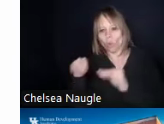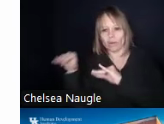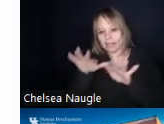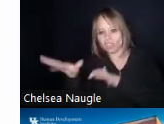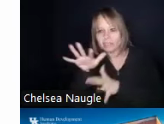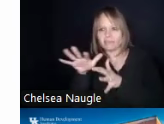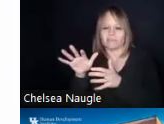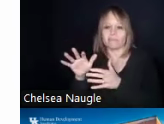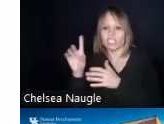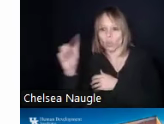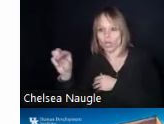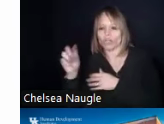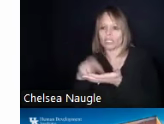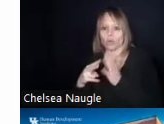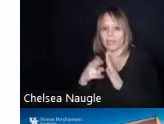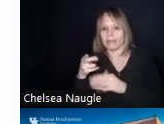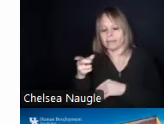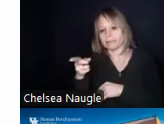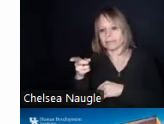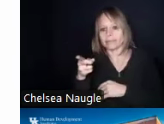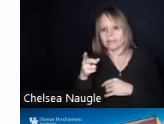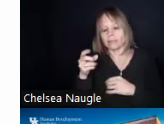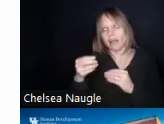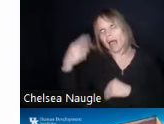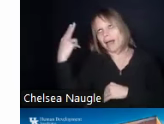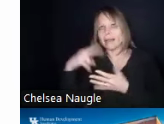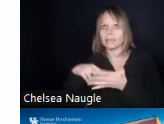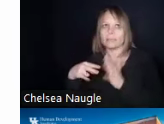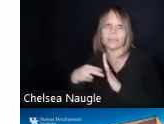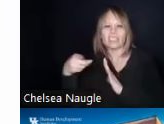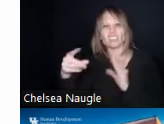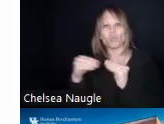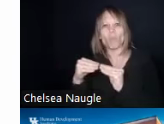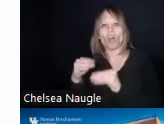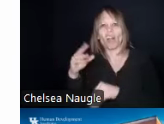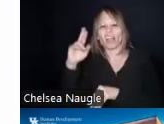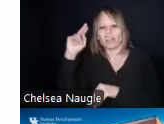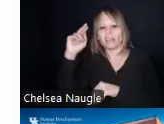neurotypical not having pathology and those sorts of things. uh that was associated with better fine motor